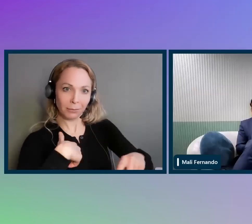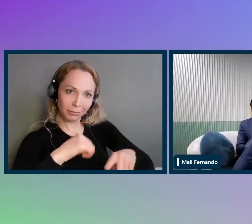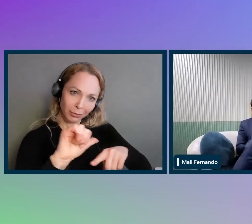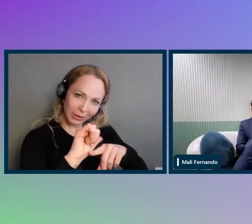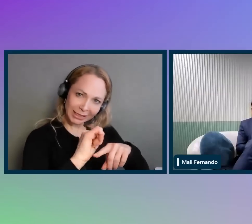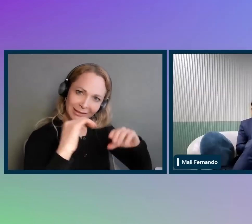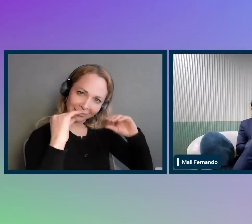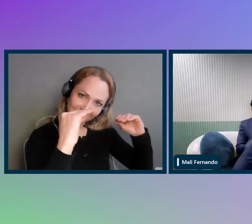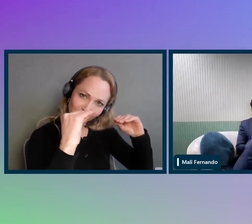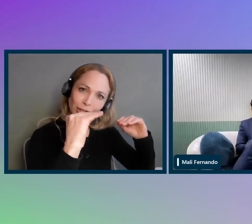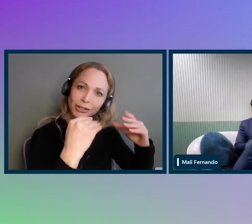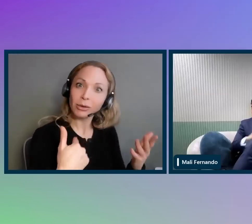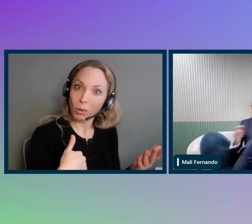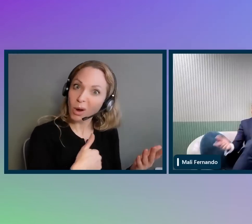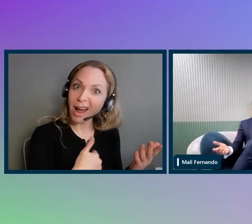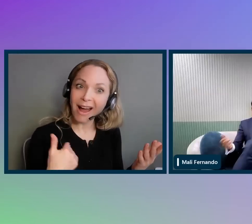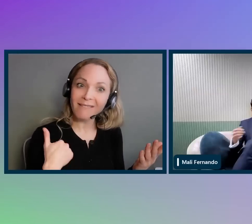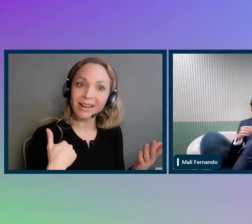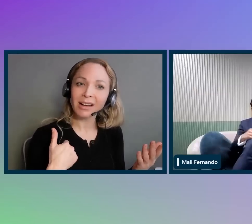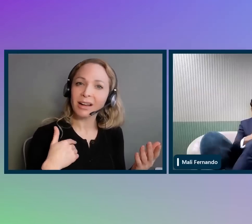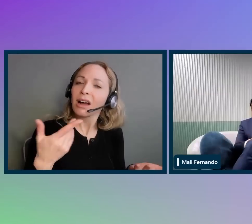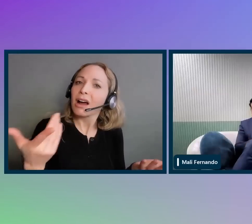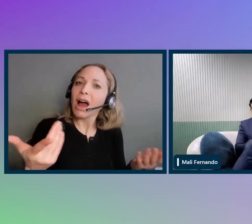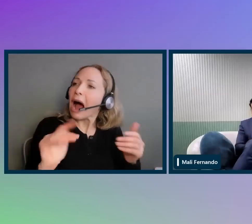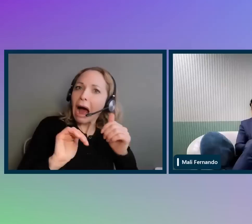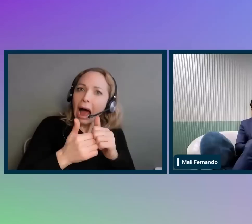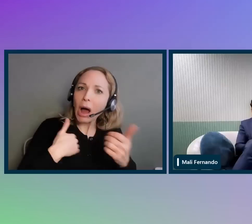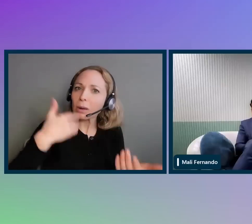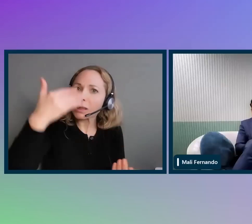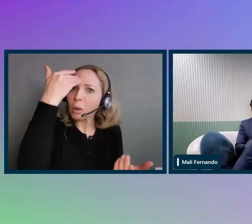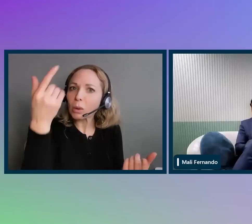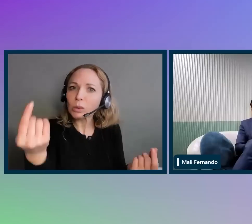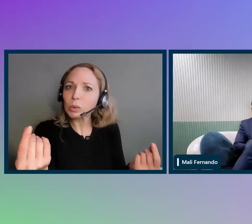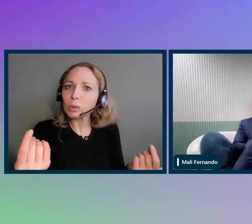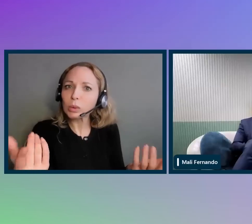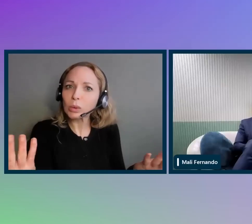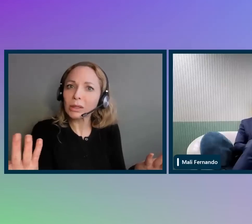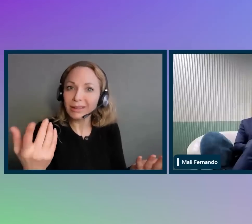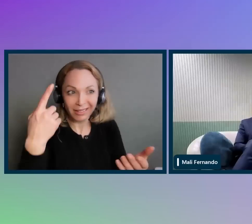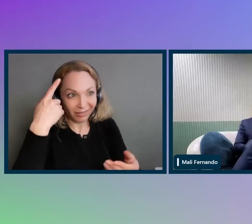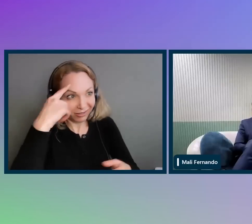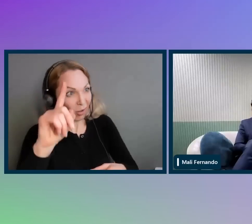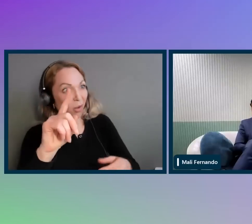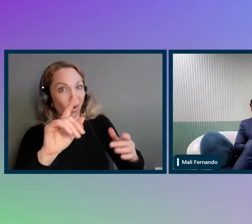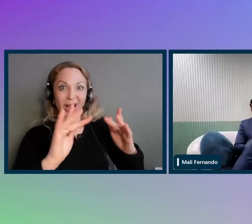there wasn't a manual to go, okay, how do you create additional accessibility apprenticeship program specifically for people